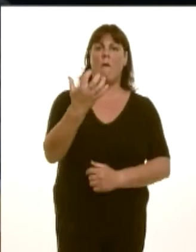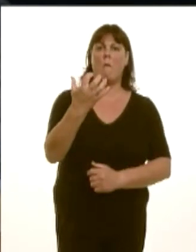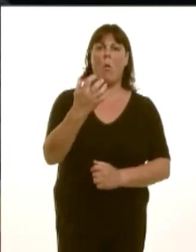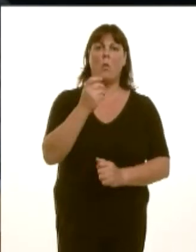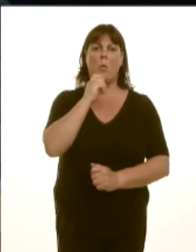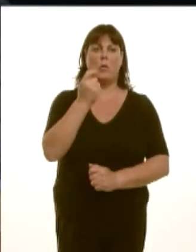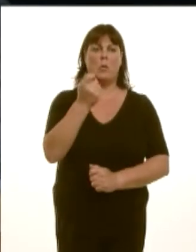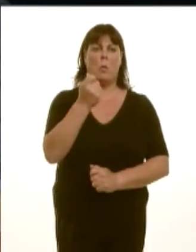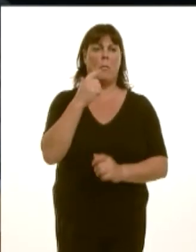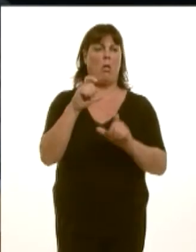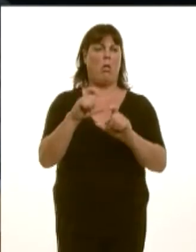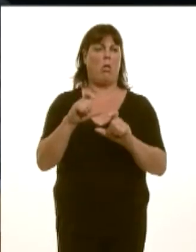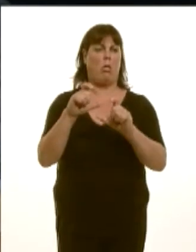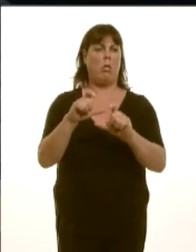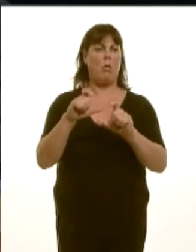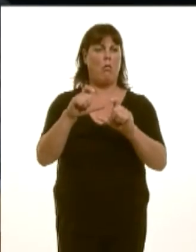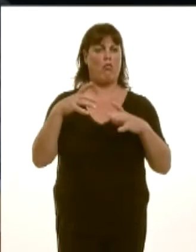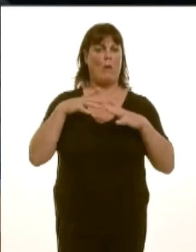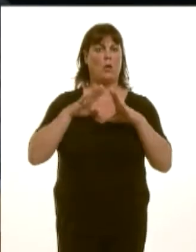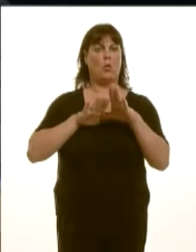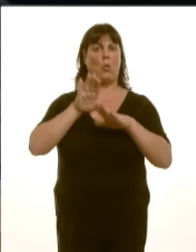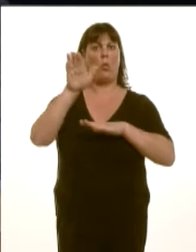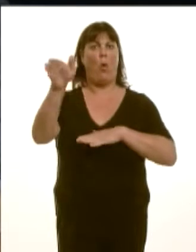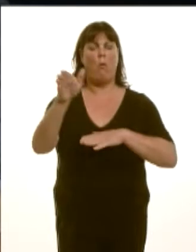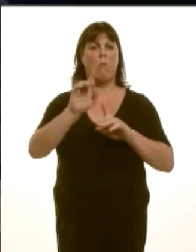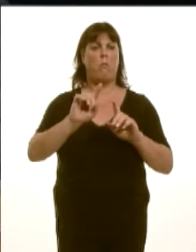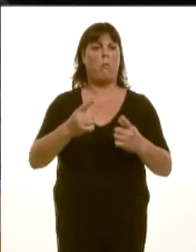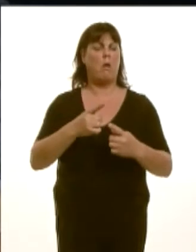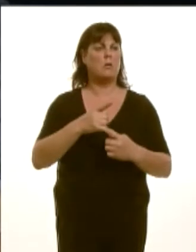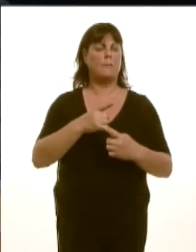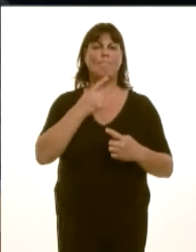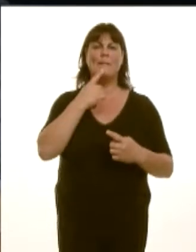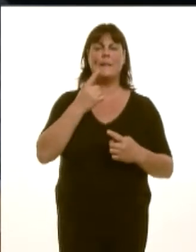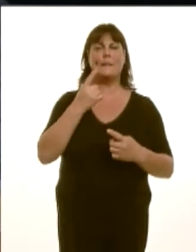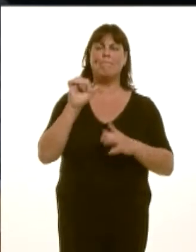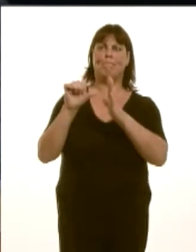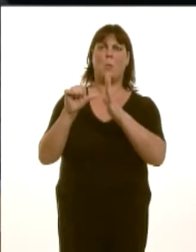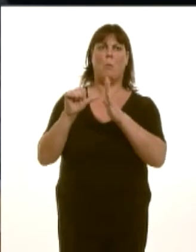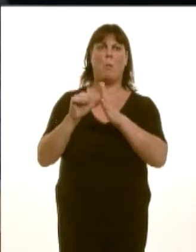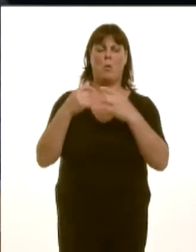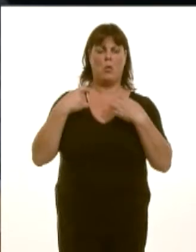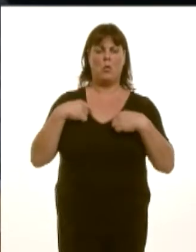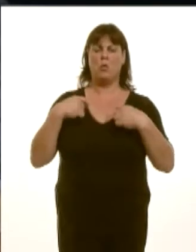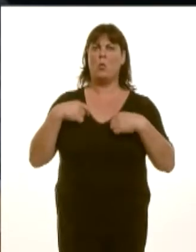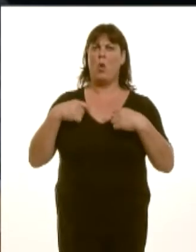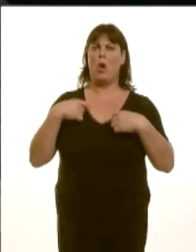He put that down to the inability of the local social services department to provide timely packages of care at home.